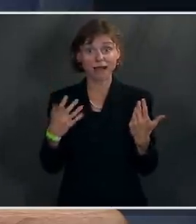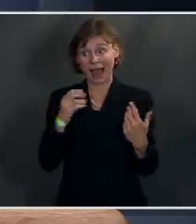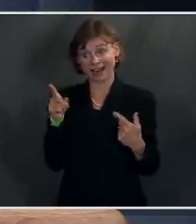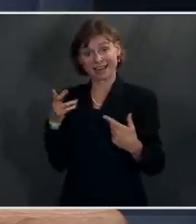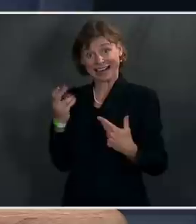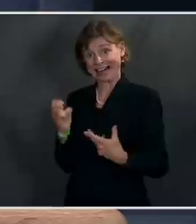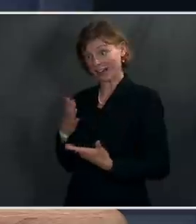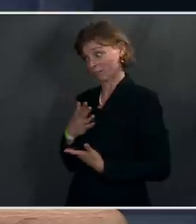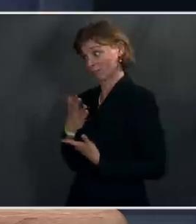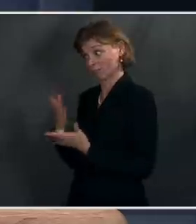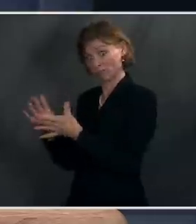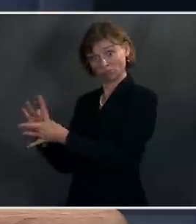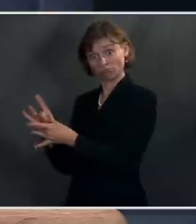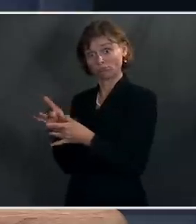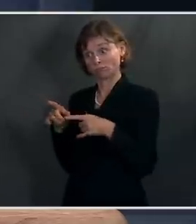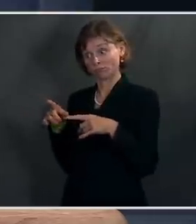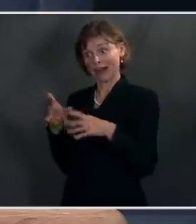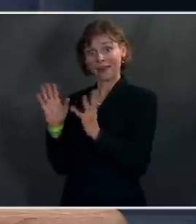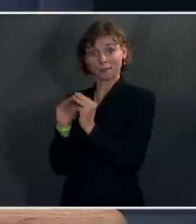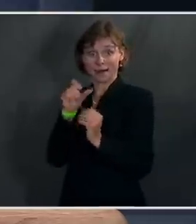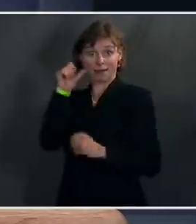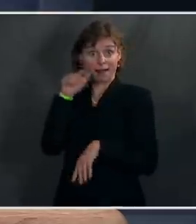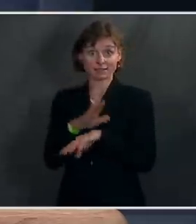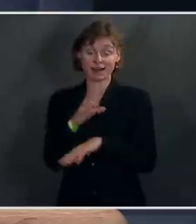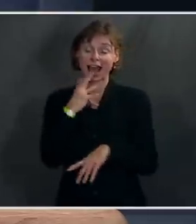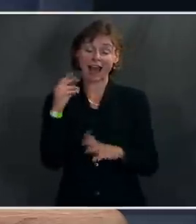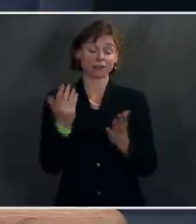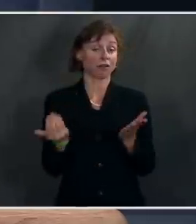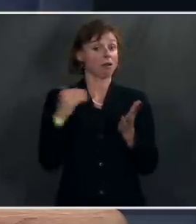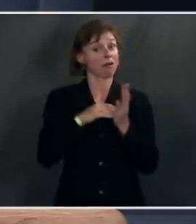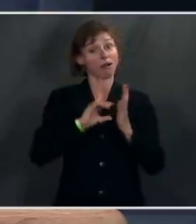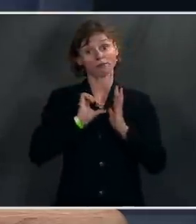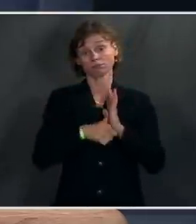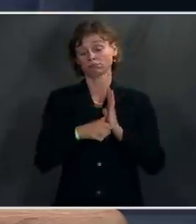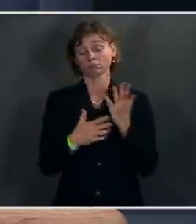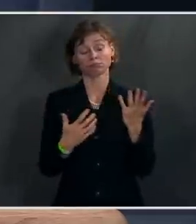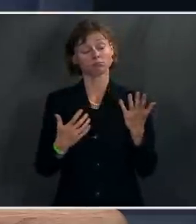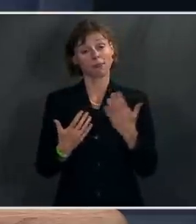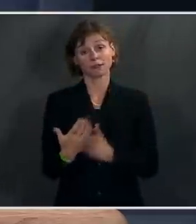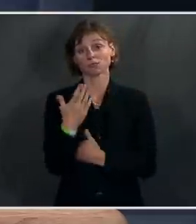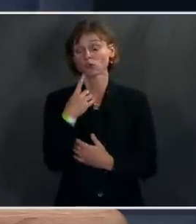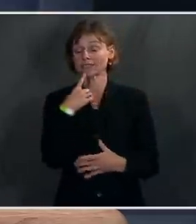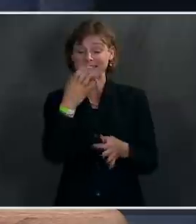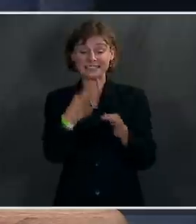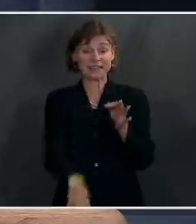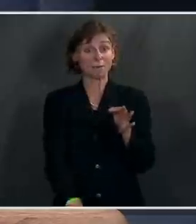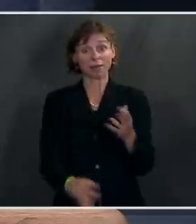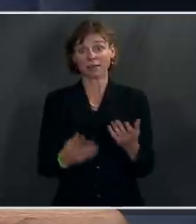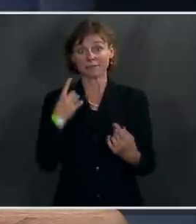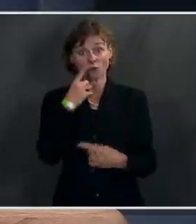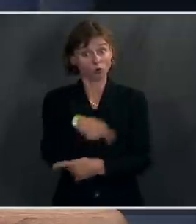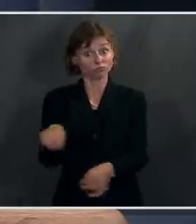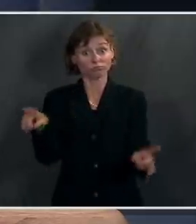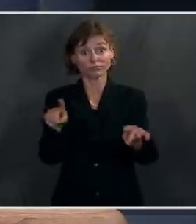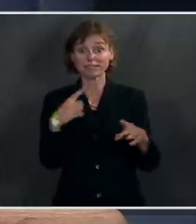and reiterated to us this morning, which is, you know, to put it simply or accessibly for people, you know, he believes a married couple,